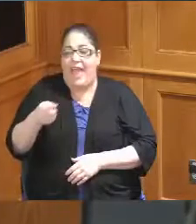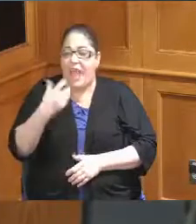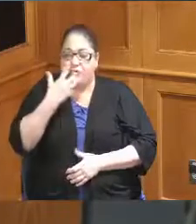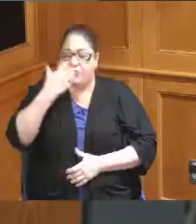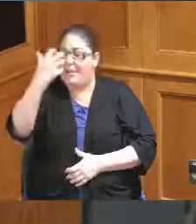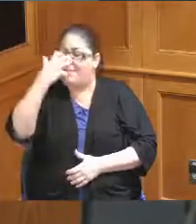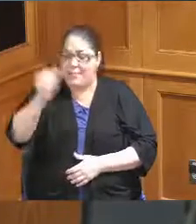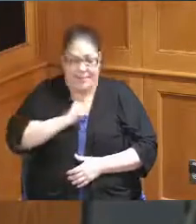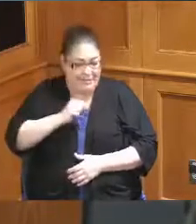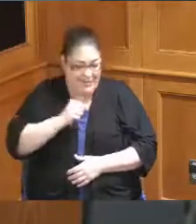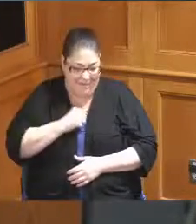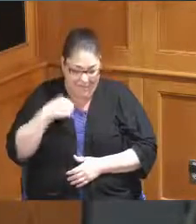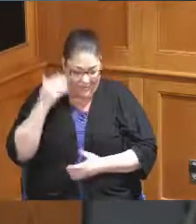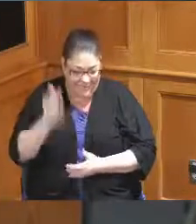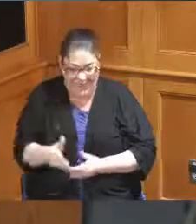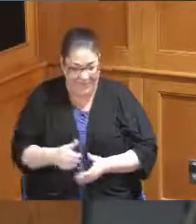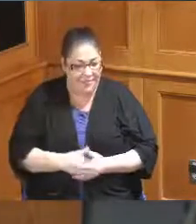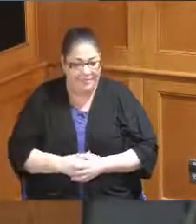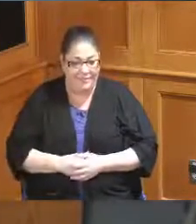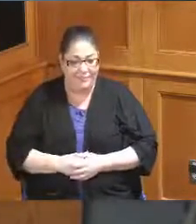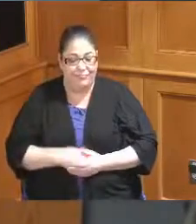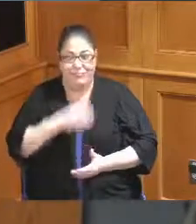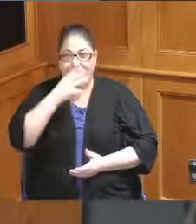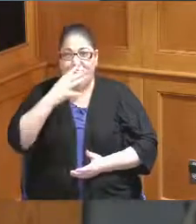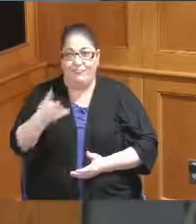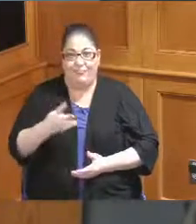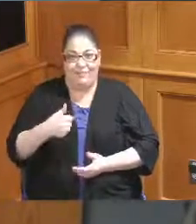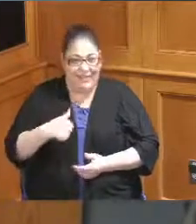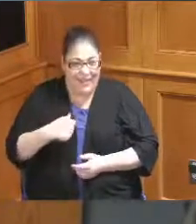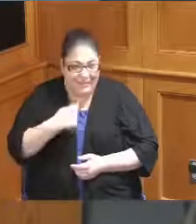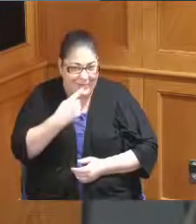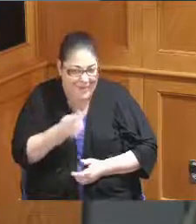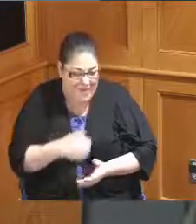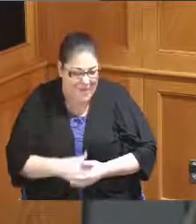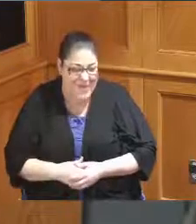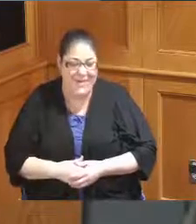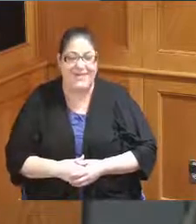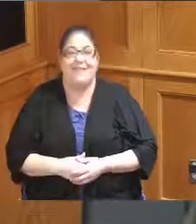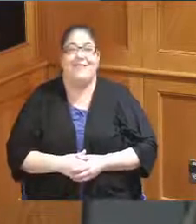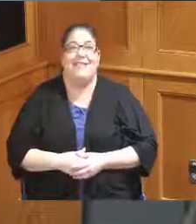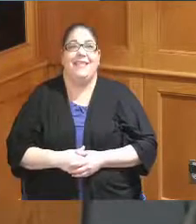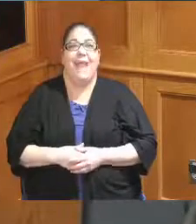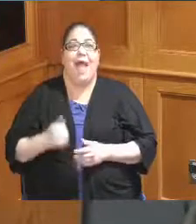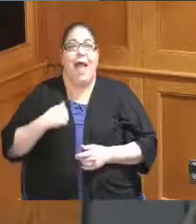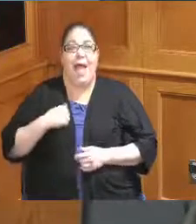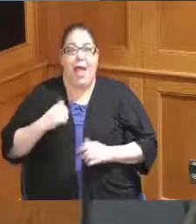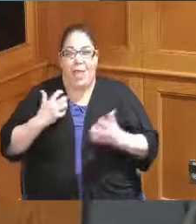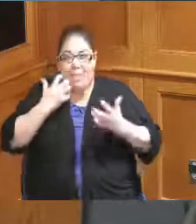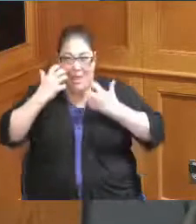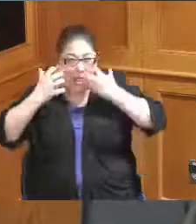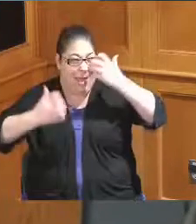shouting never mind me I said I was still some of them calls was questionable but but the team never